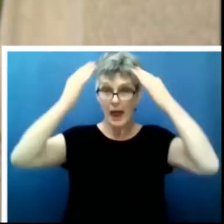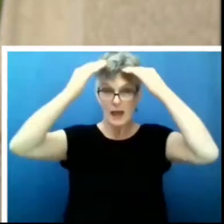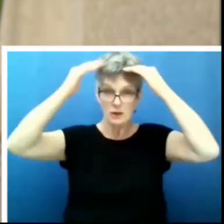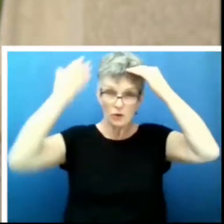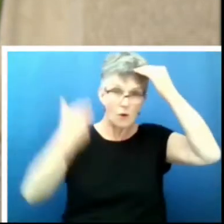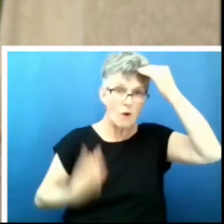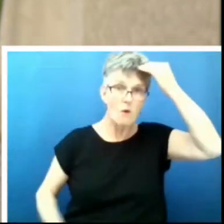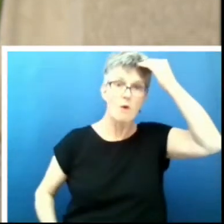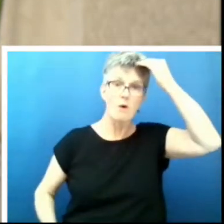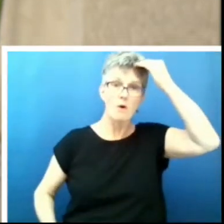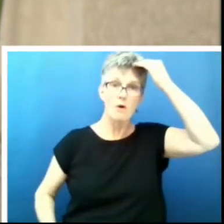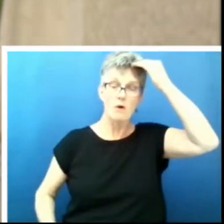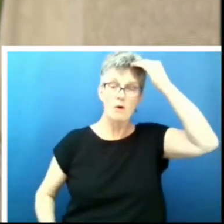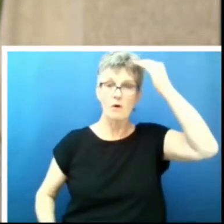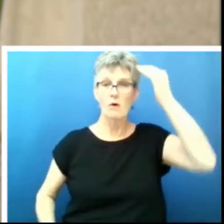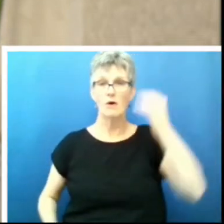Now go back to the pain.